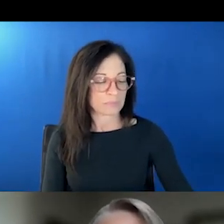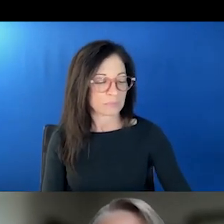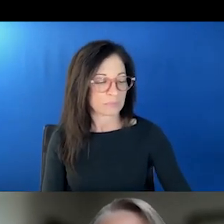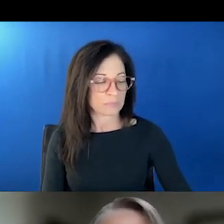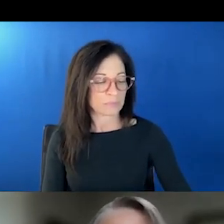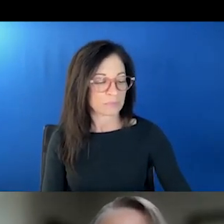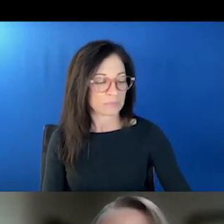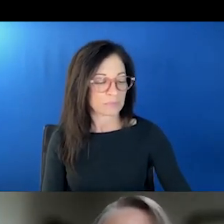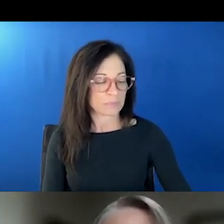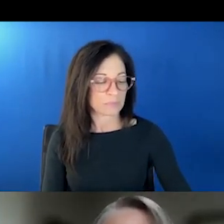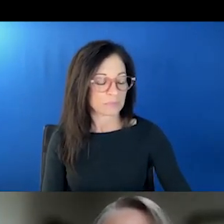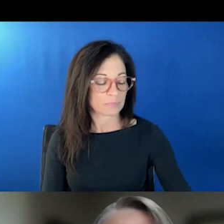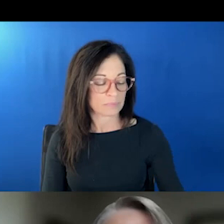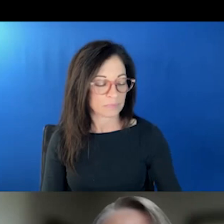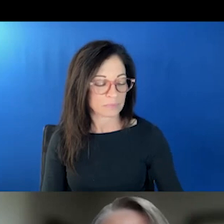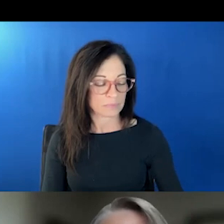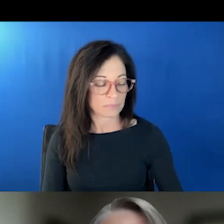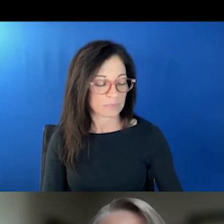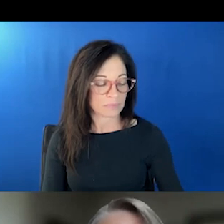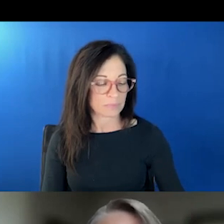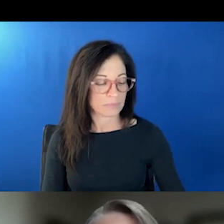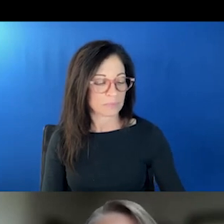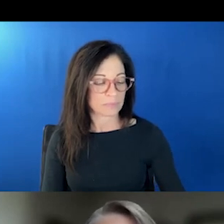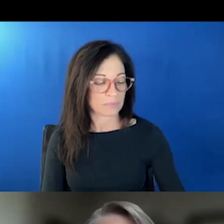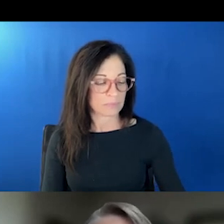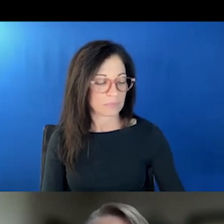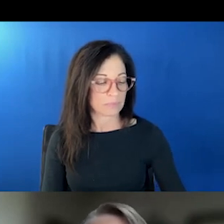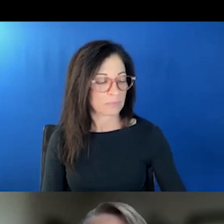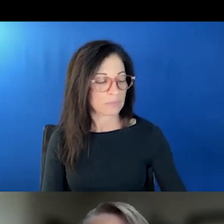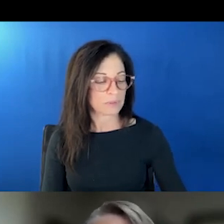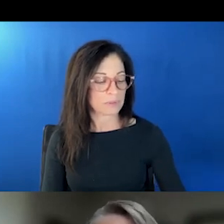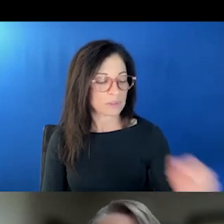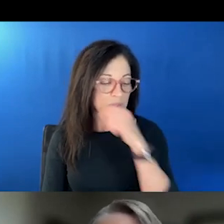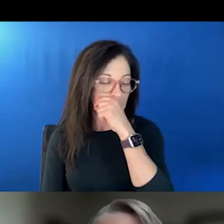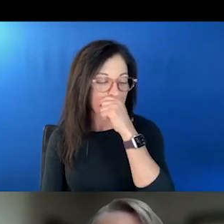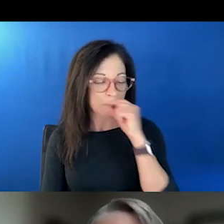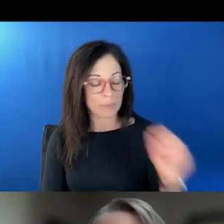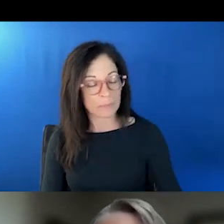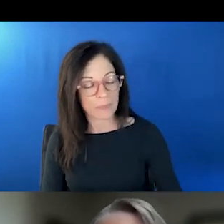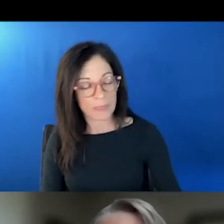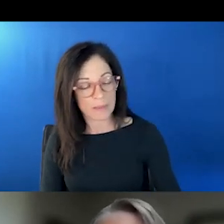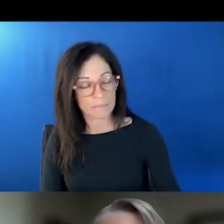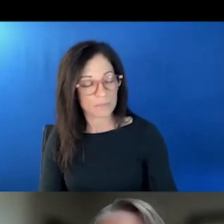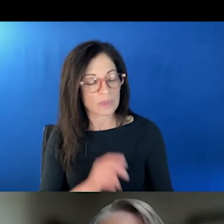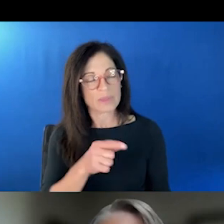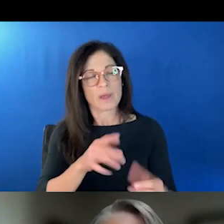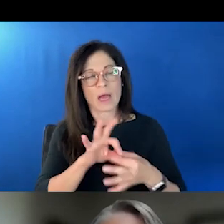THIS IS ABOUT OUR POLICY ACADEMY ON INCLUSIVE 988